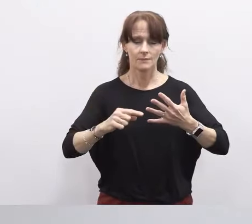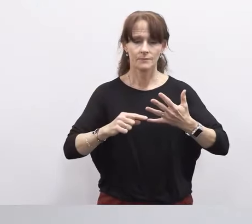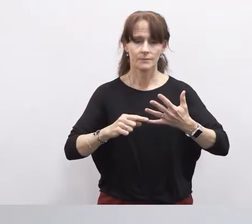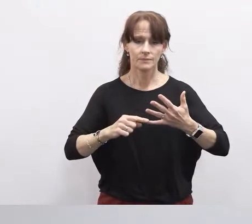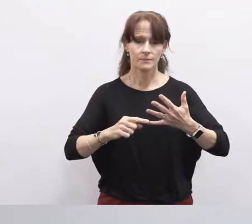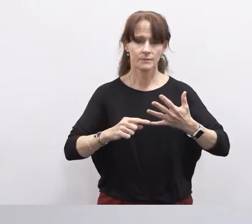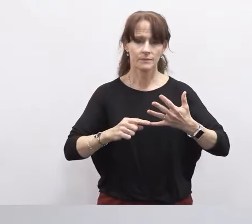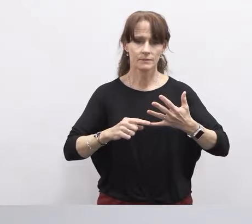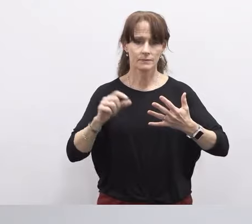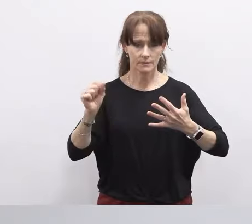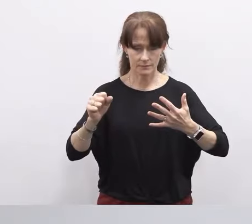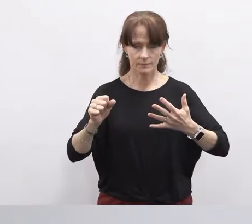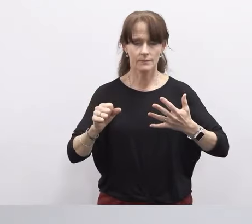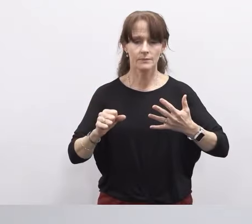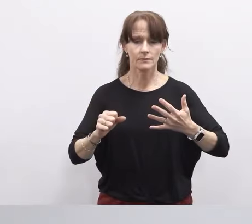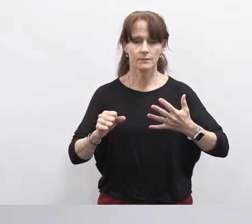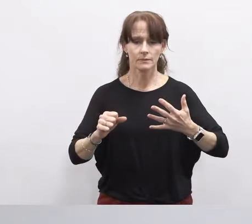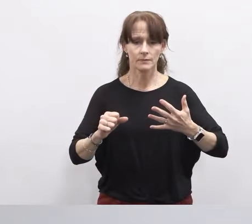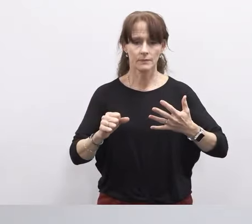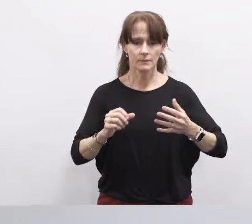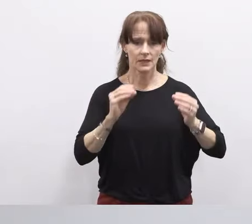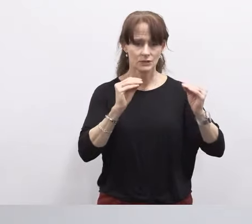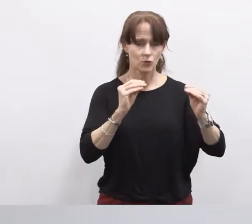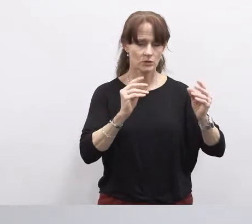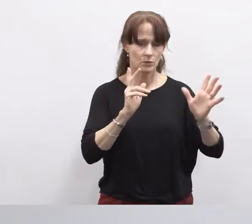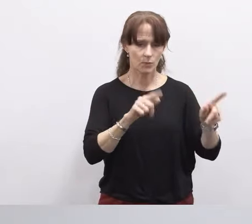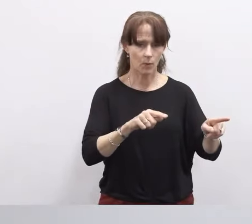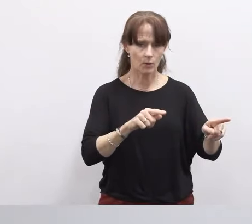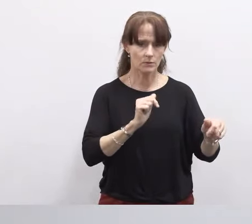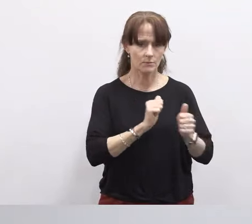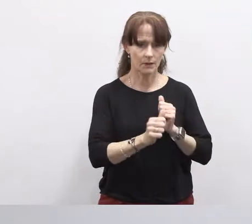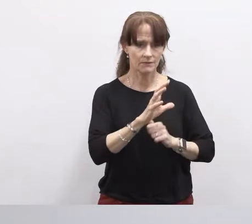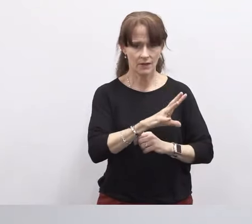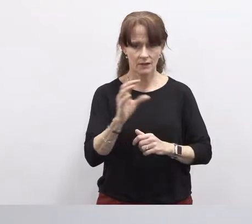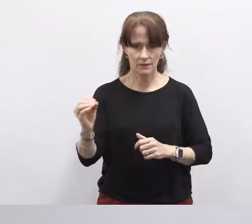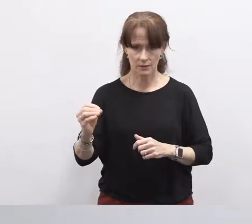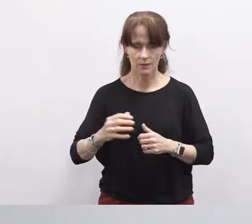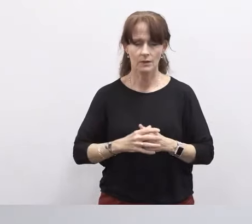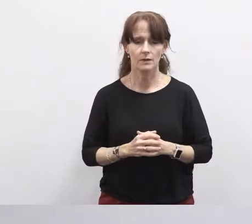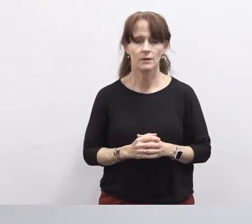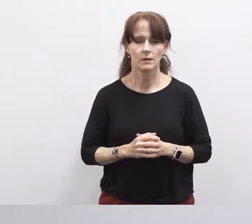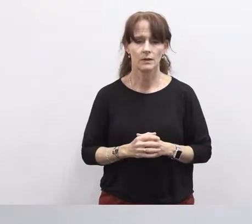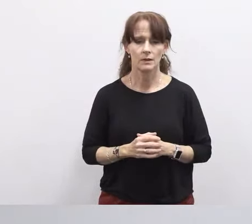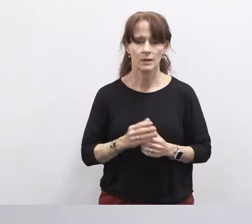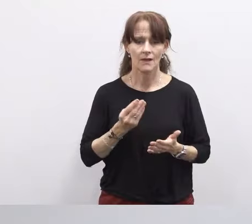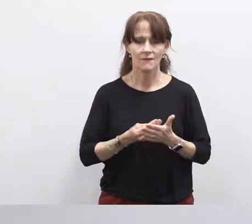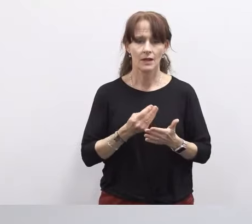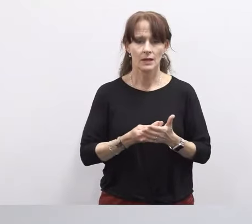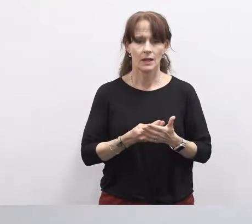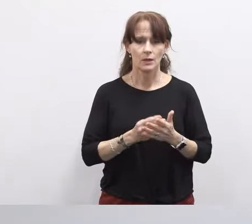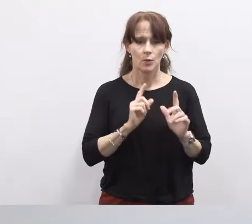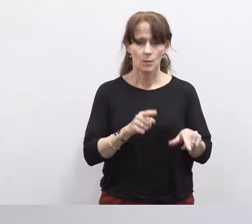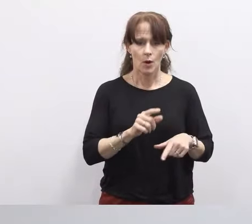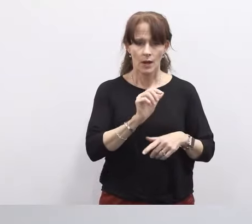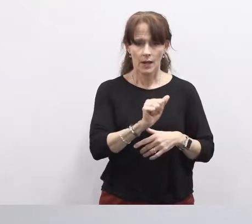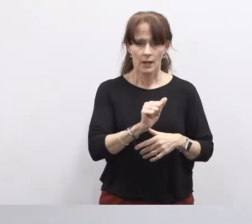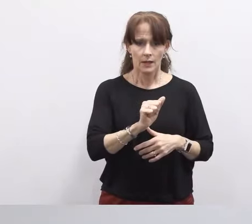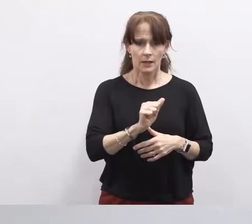And I also vote, aye. So our instruction report item passes five, zero. Finance report A. We have approval.